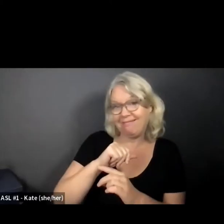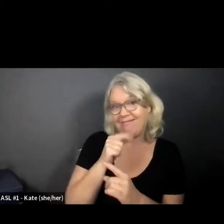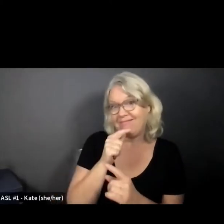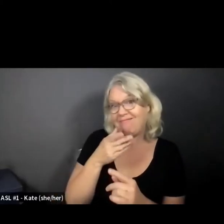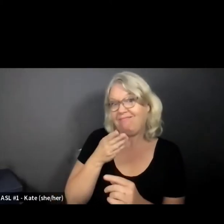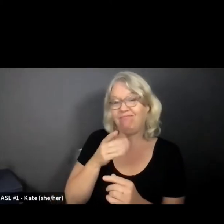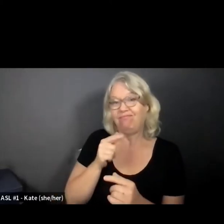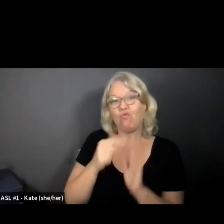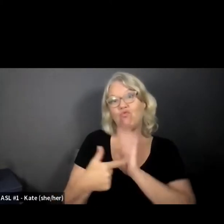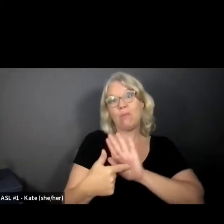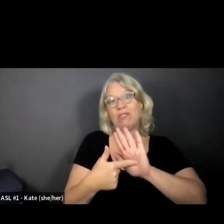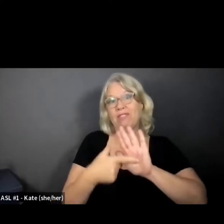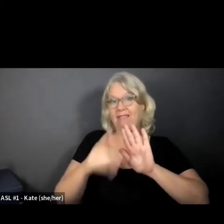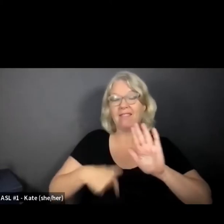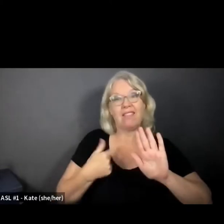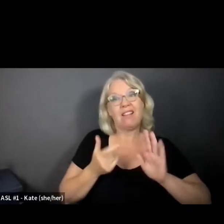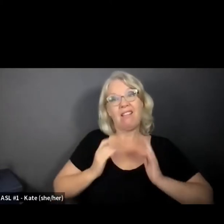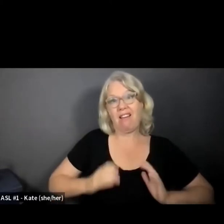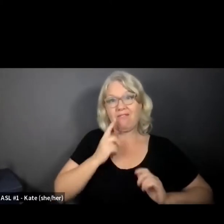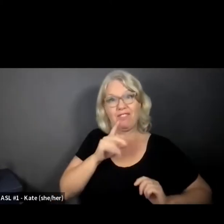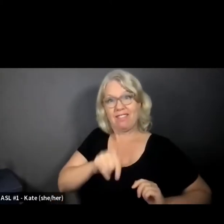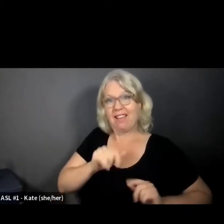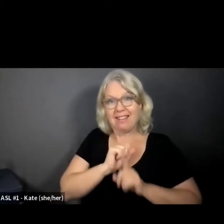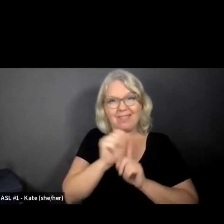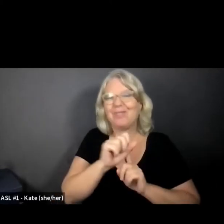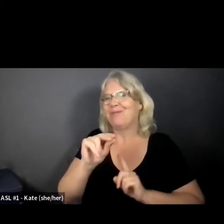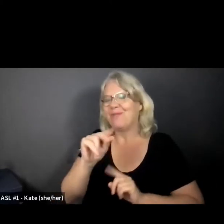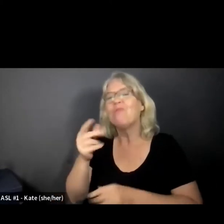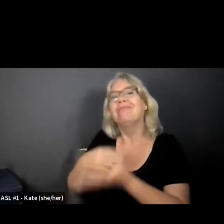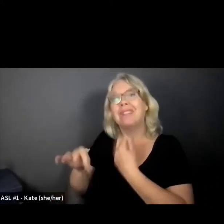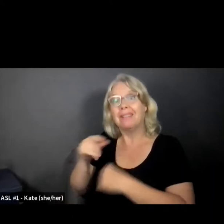RIGHTS COMMISSION REPRESENTING THE PUBLIC INTEREST.